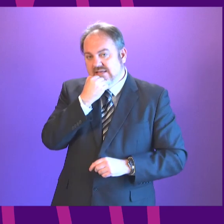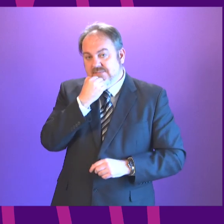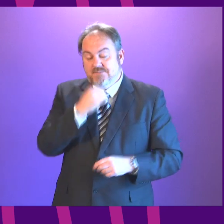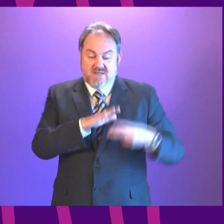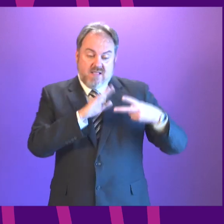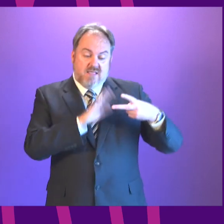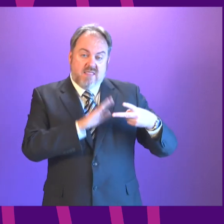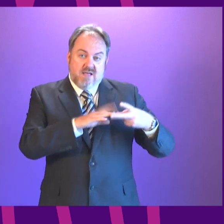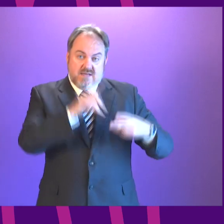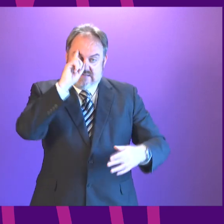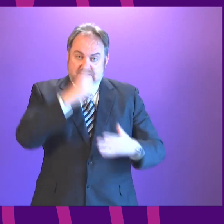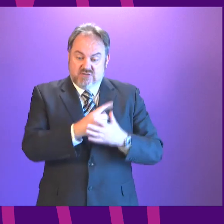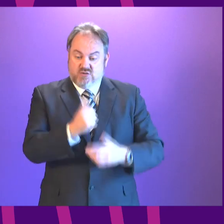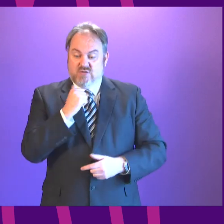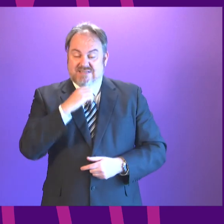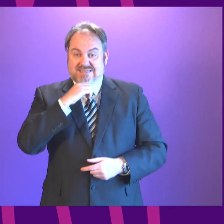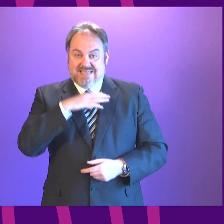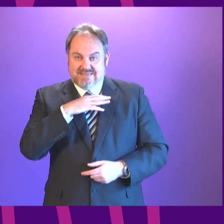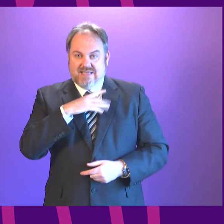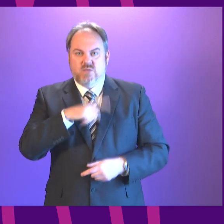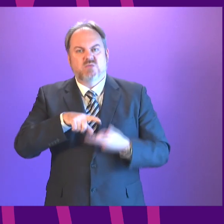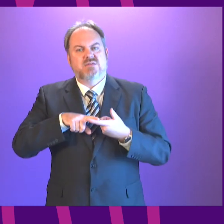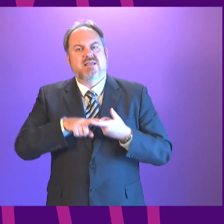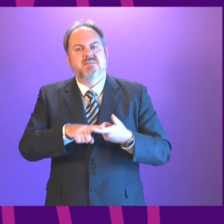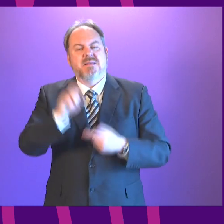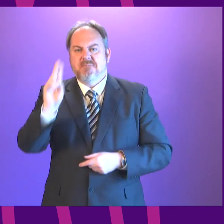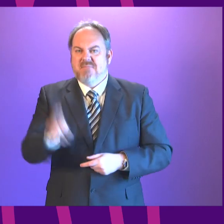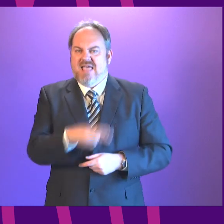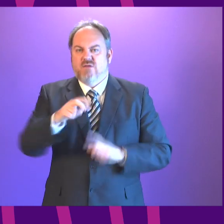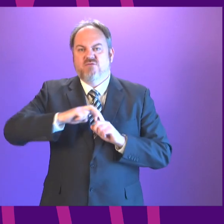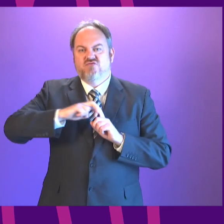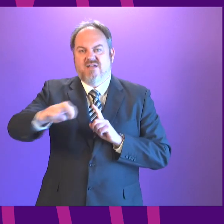on Saturday was to maintain the current ban on travel to and from Scotland and the rest